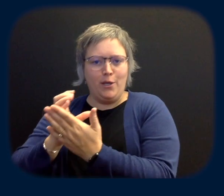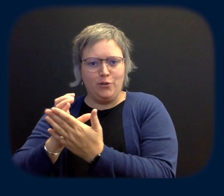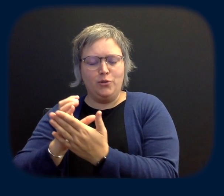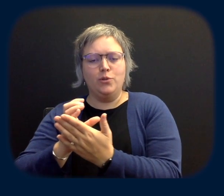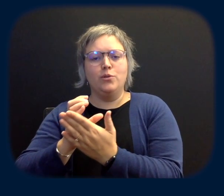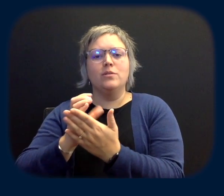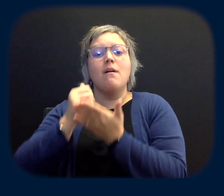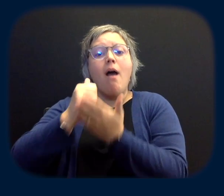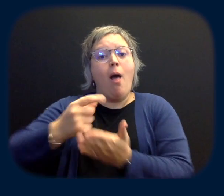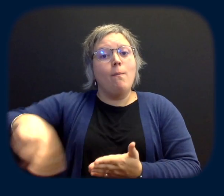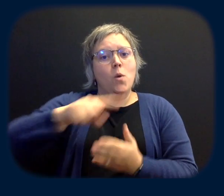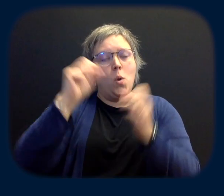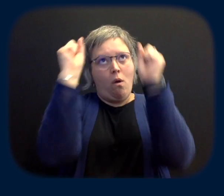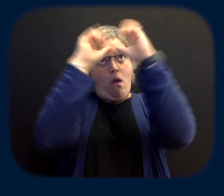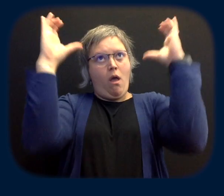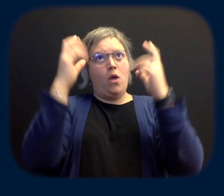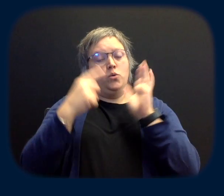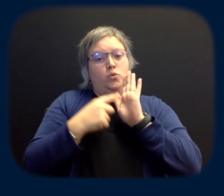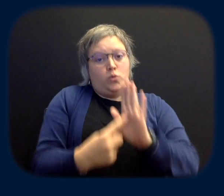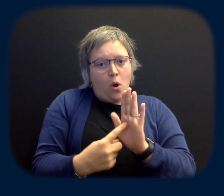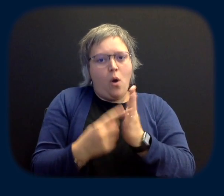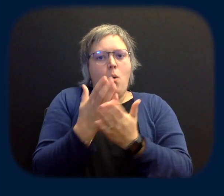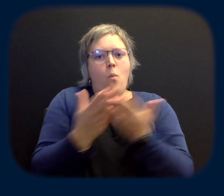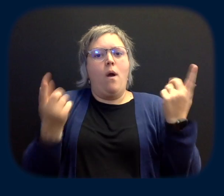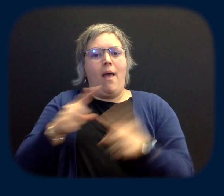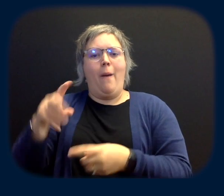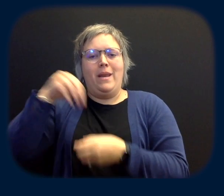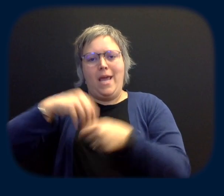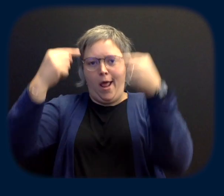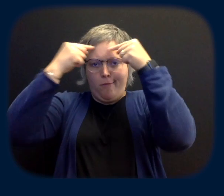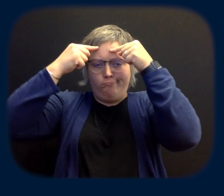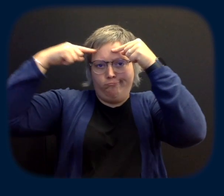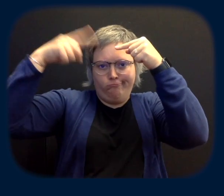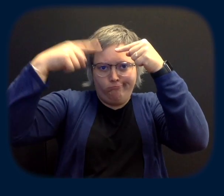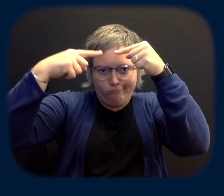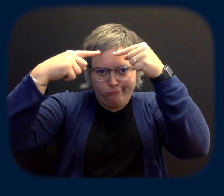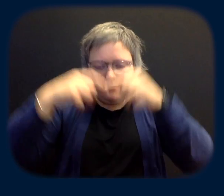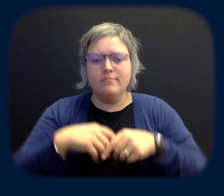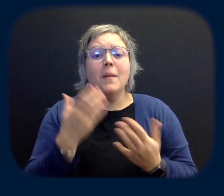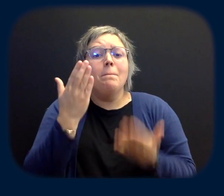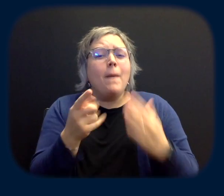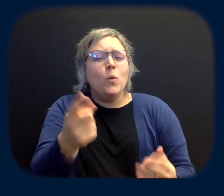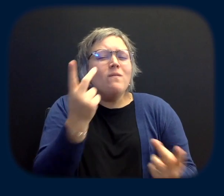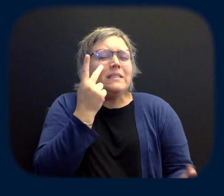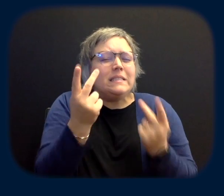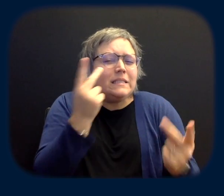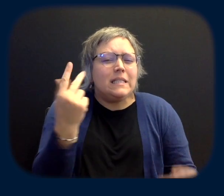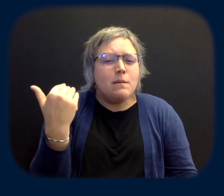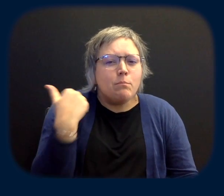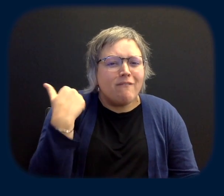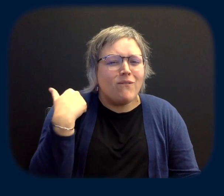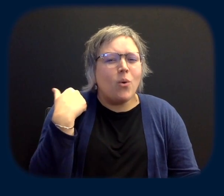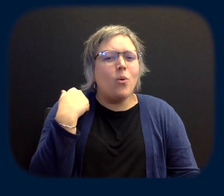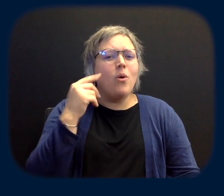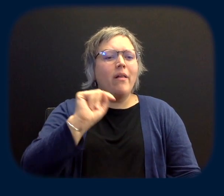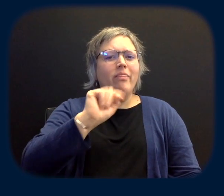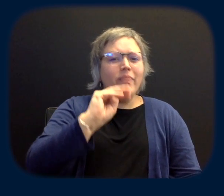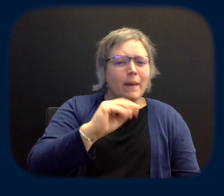and ways of representing thinking and learning. You may have seen your students using these in their homework, bringing things home from school or even just talking